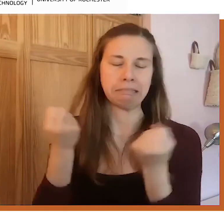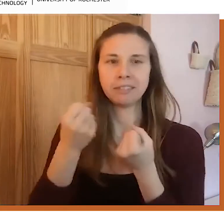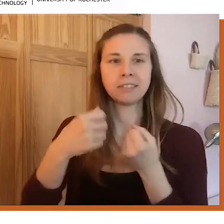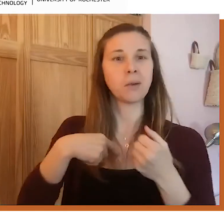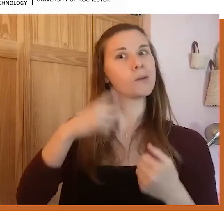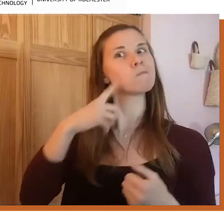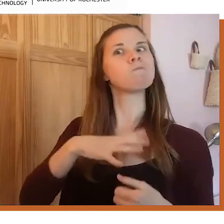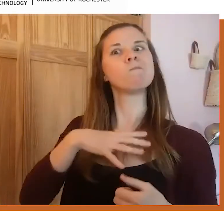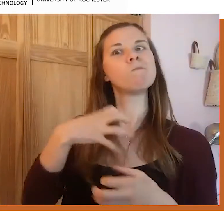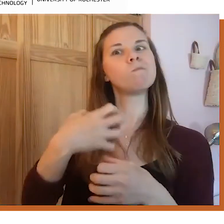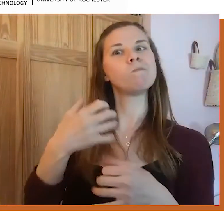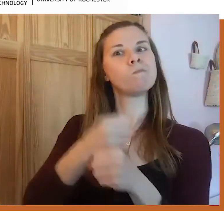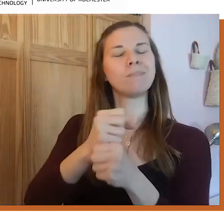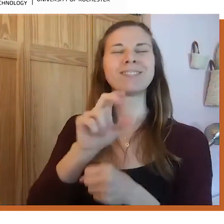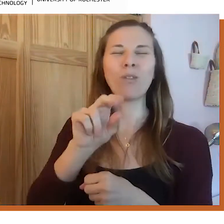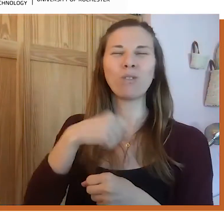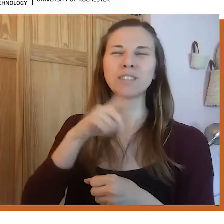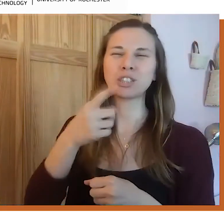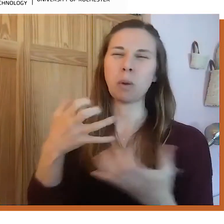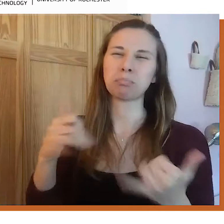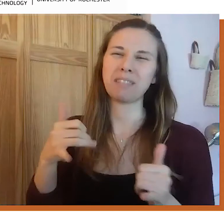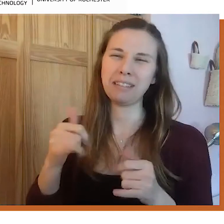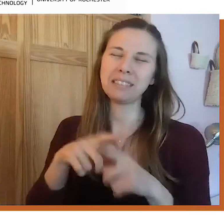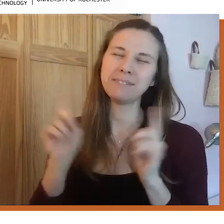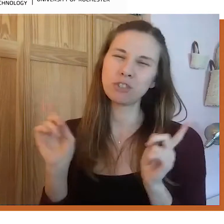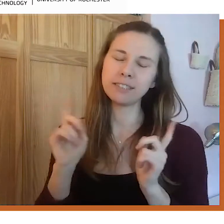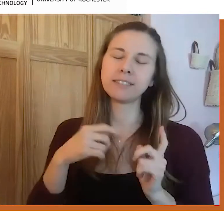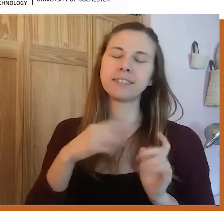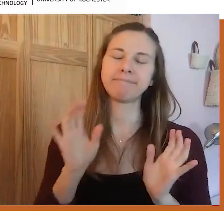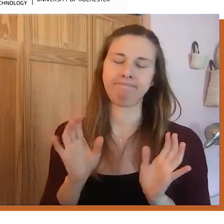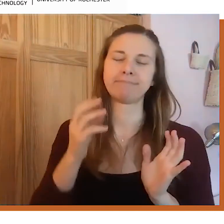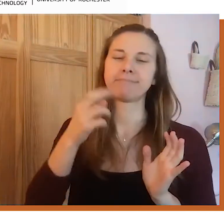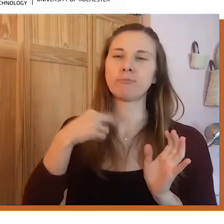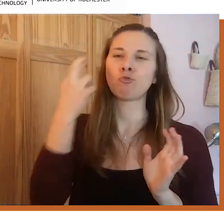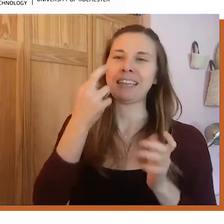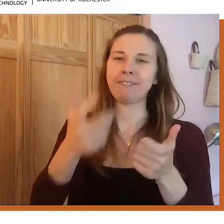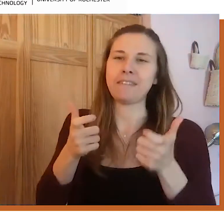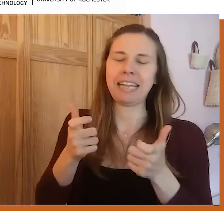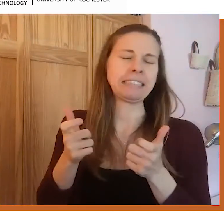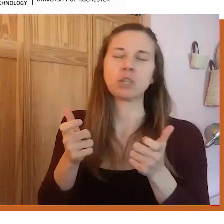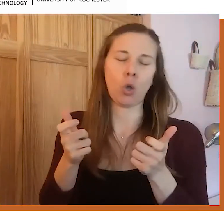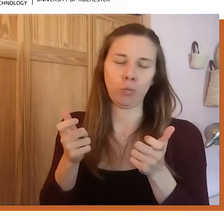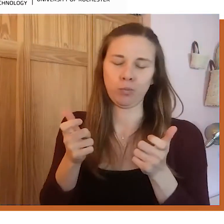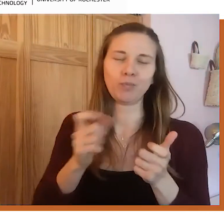so I decided that I could make or design or create a game, but that's not true.